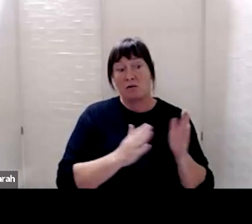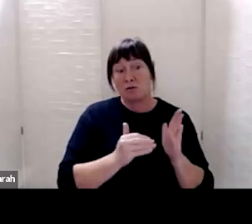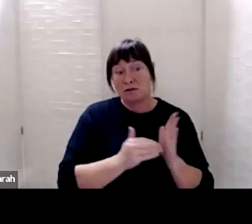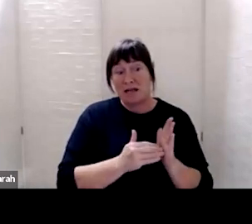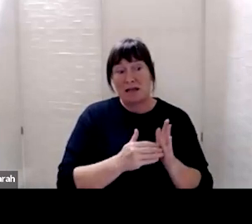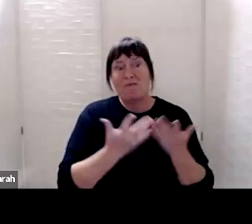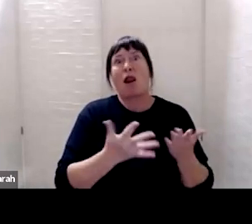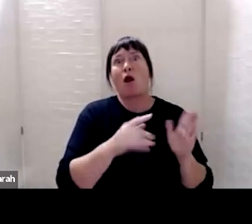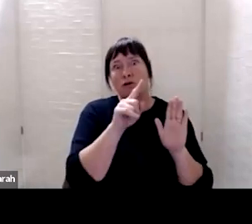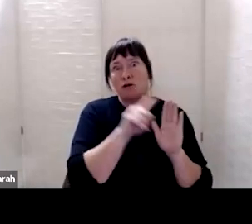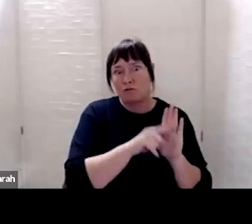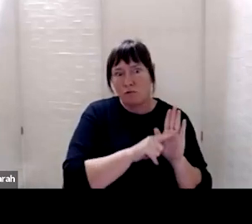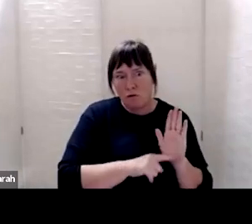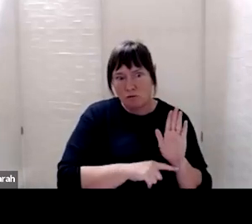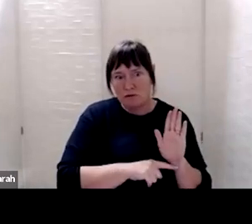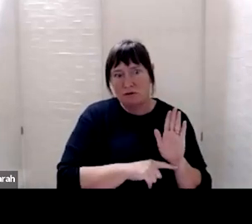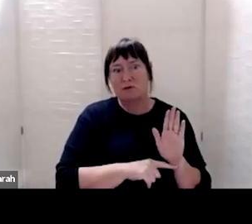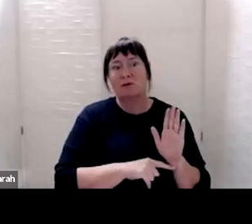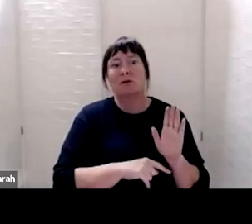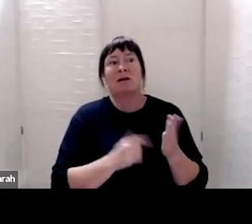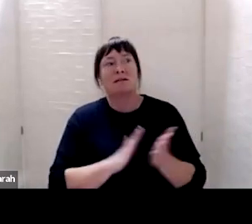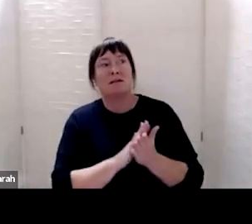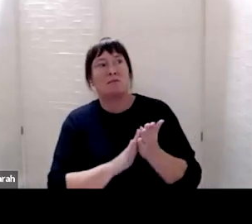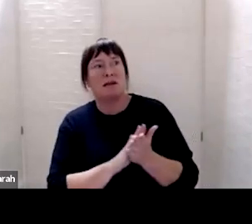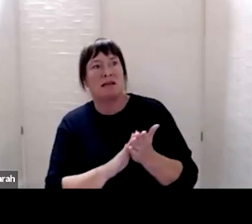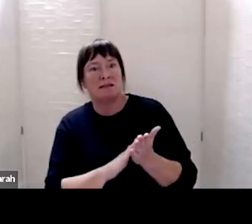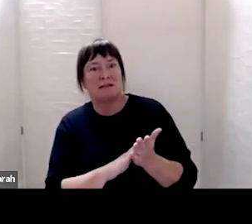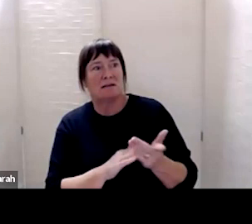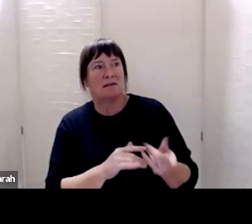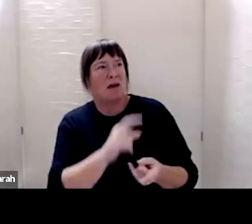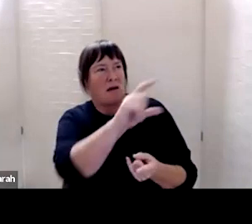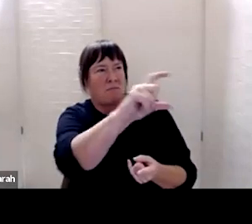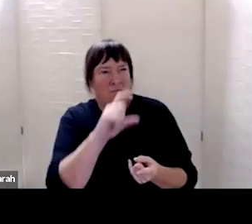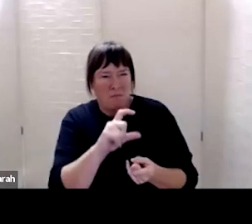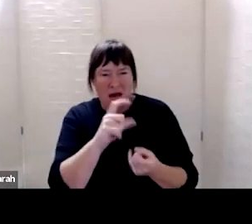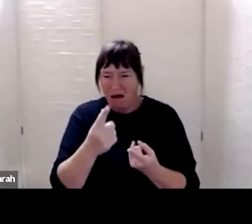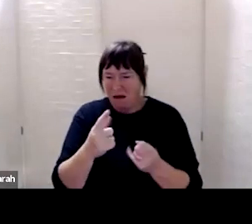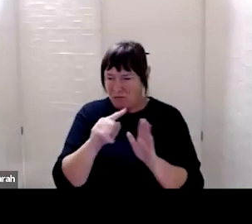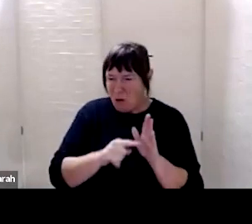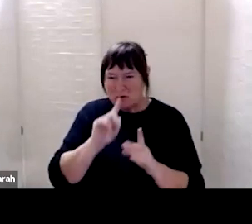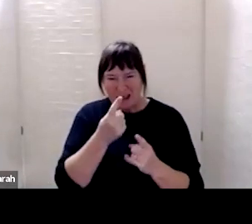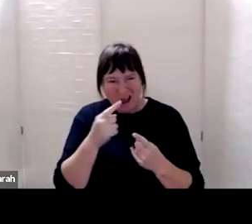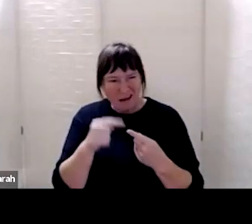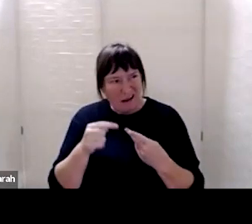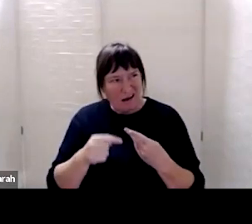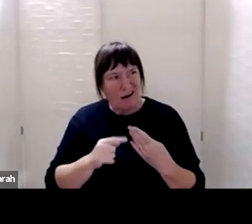Support that’s allocated actually gets used, and that’s not okay. It means a lot of family/whānau carers are not getting respite and breaks,